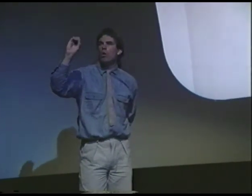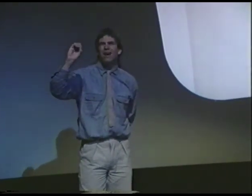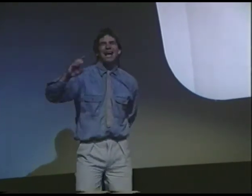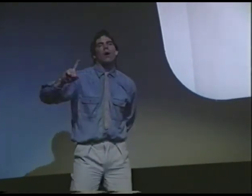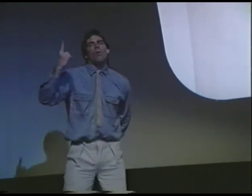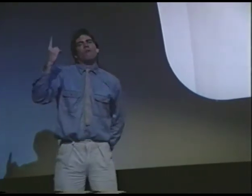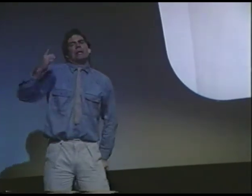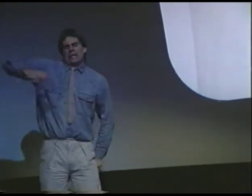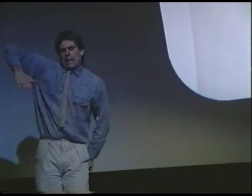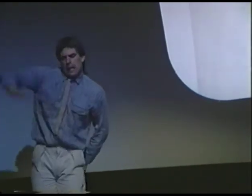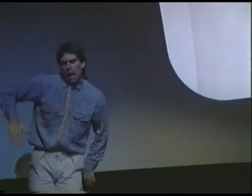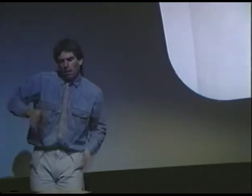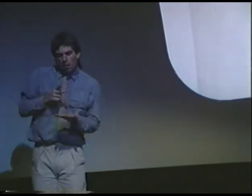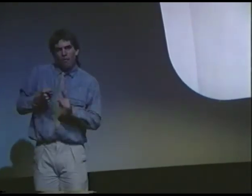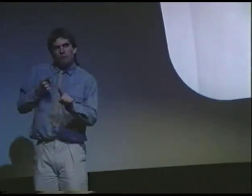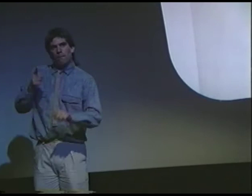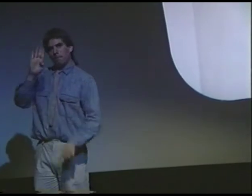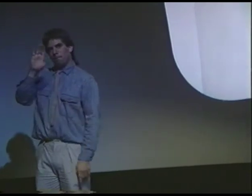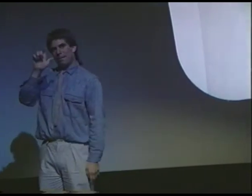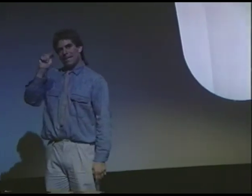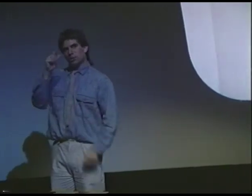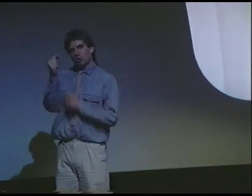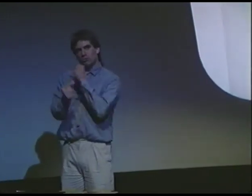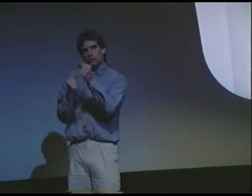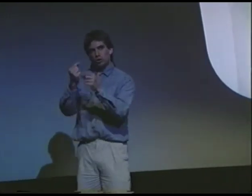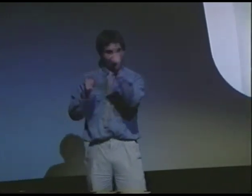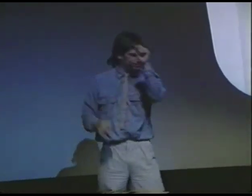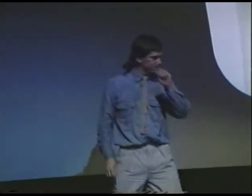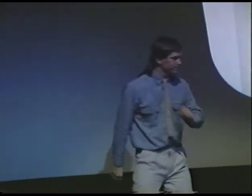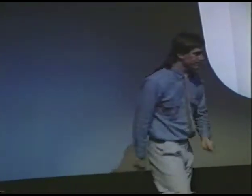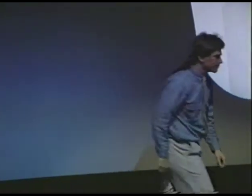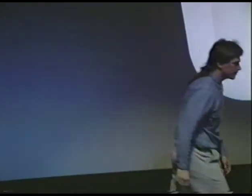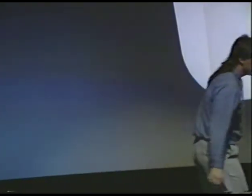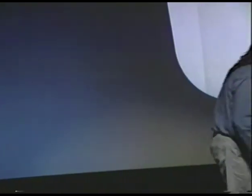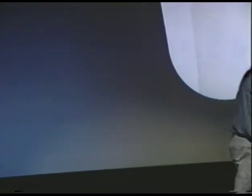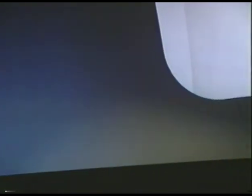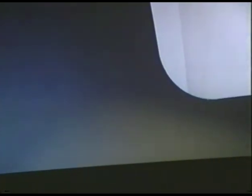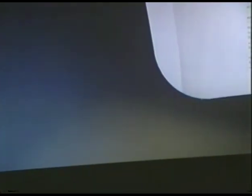from Gregory Corso he was a late poet from the Beat Generation.